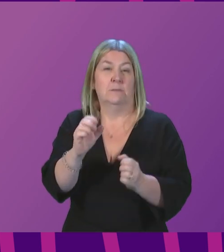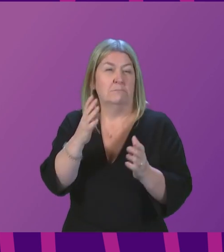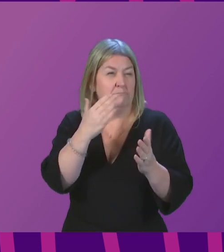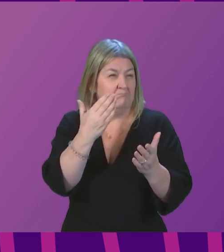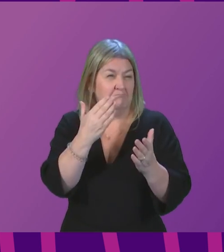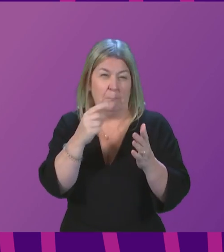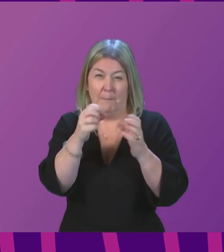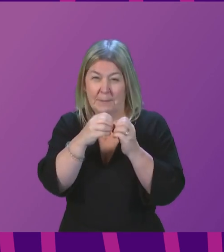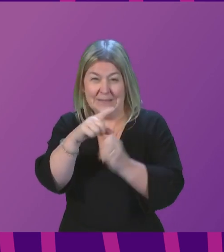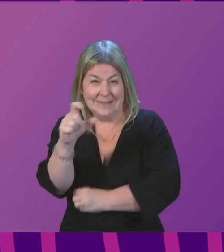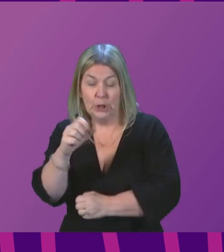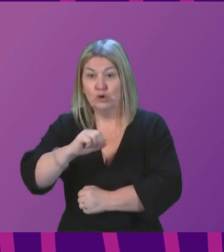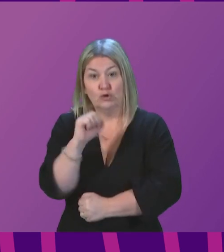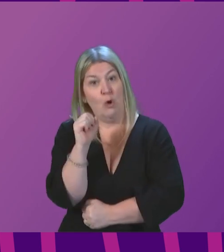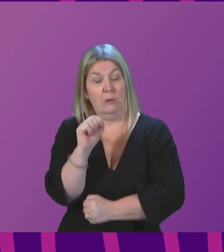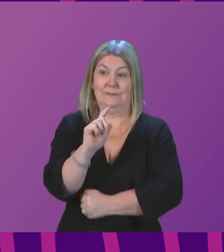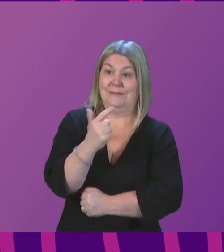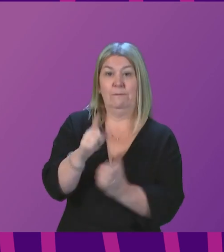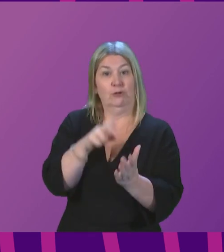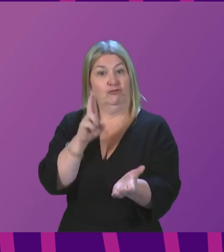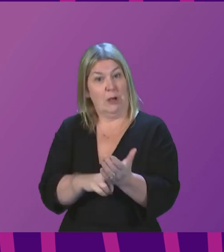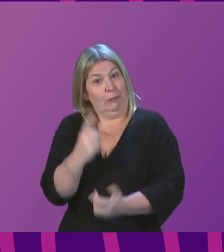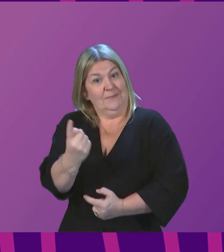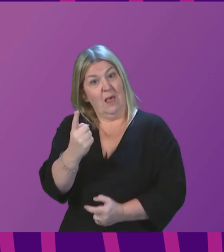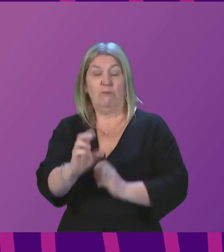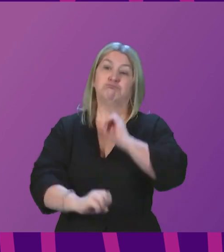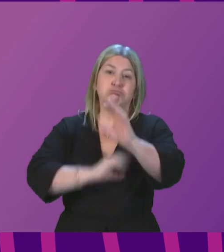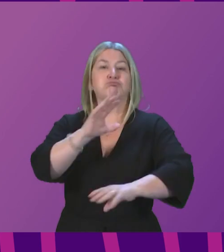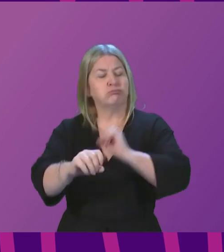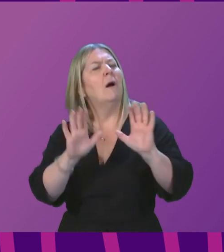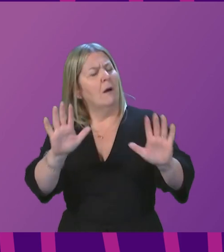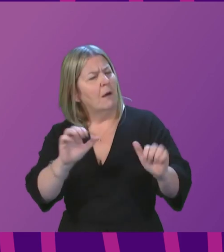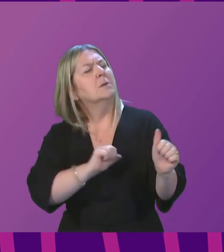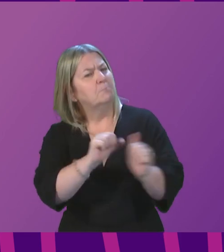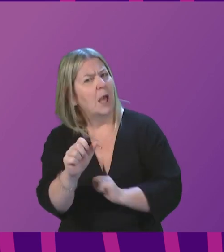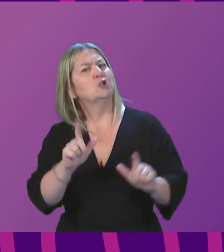If Douglas Ross is basing his entire line of questioning to me on something that Pete